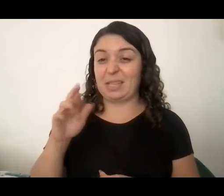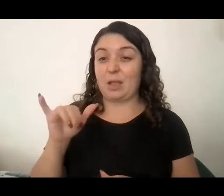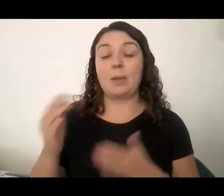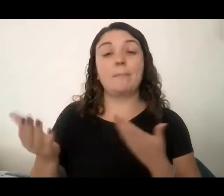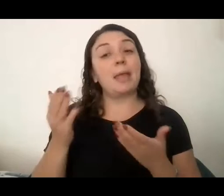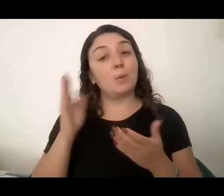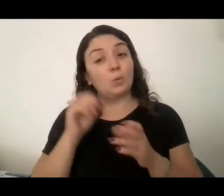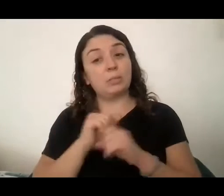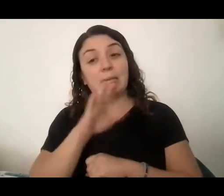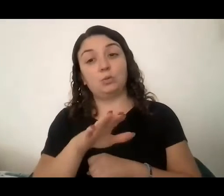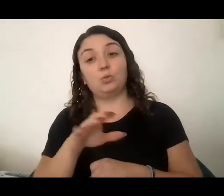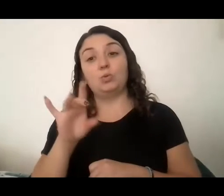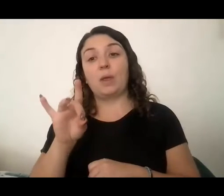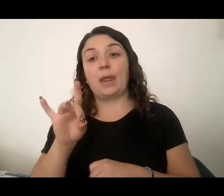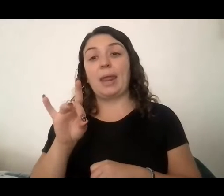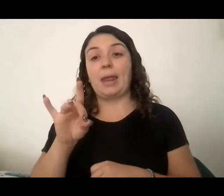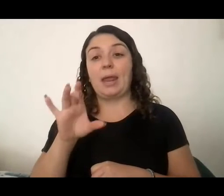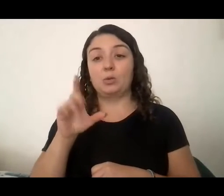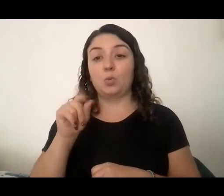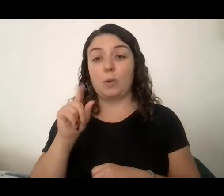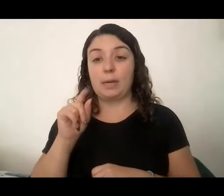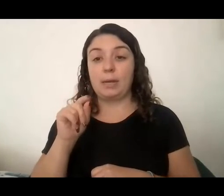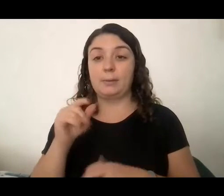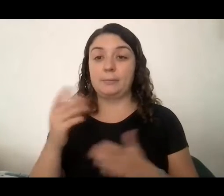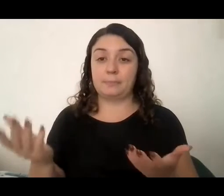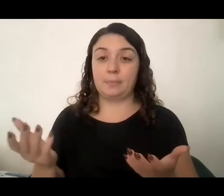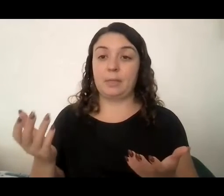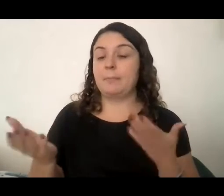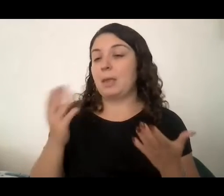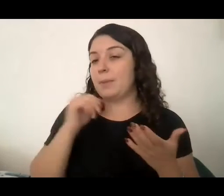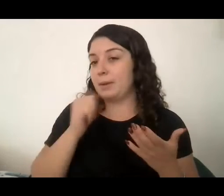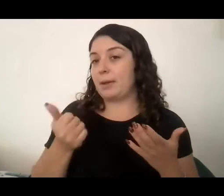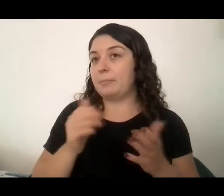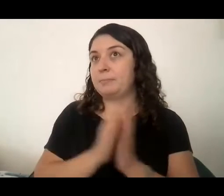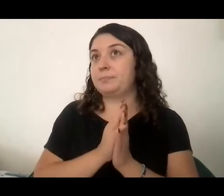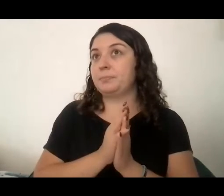may not. I have seen it go both ways. But they may also send you I am so sorry. They may also send